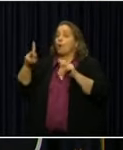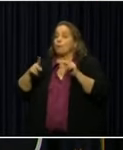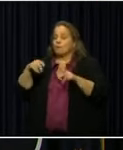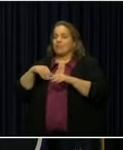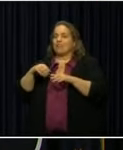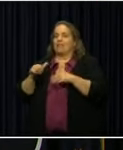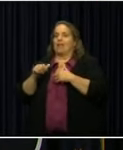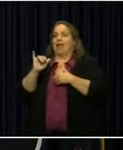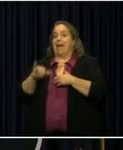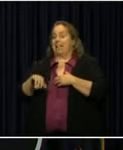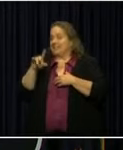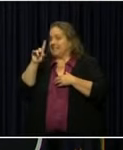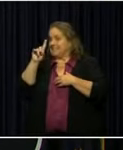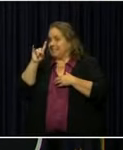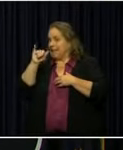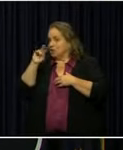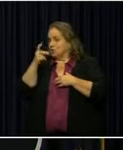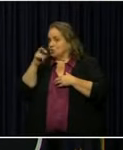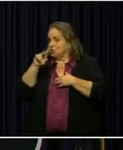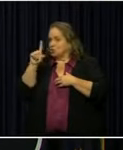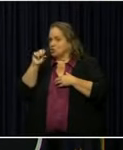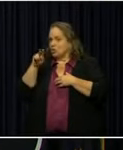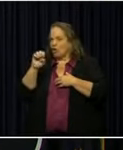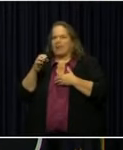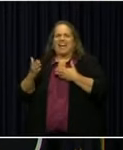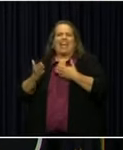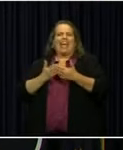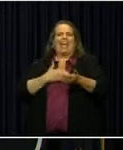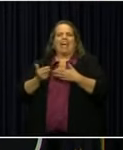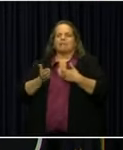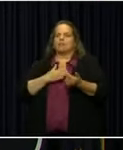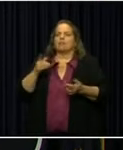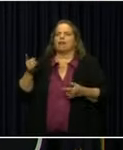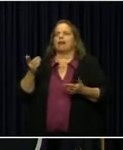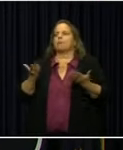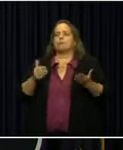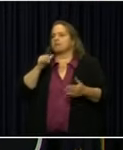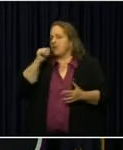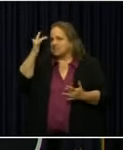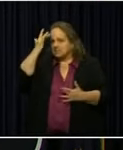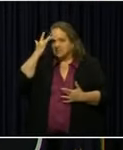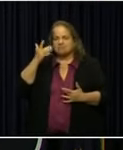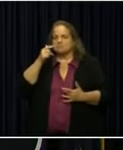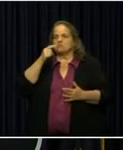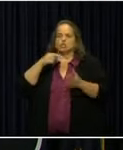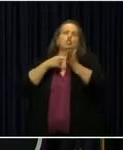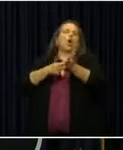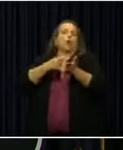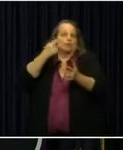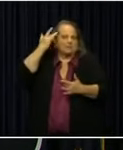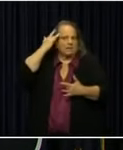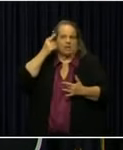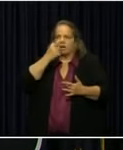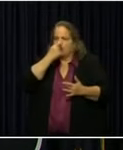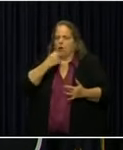YOU CAN GET A CALL BECAUSE YOU WERE IN CONTACT WITH THEM, AND SUDDENLY, FOR ABOUT 14 DAYS,